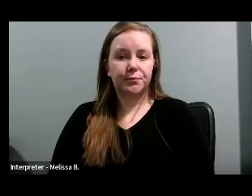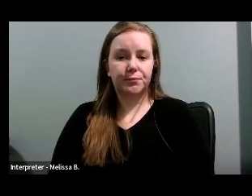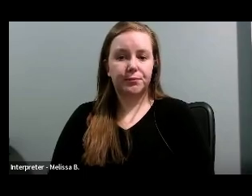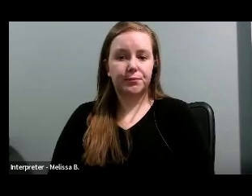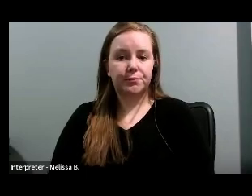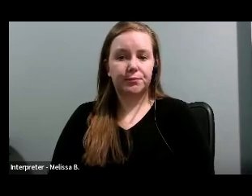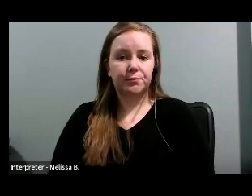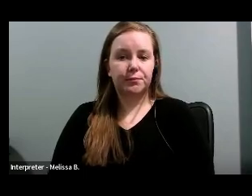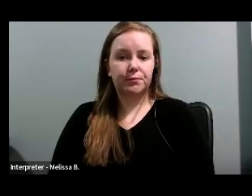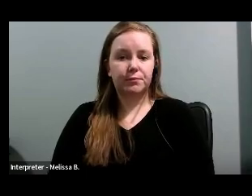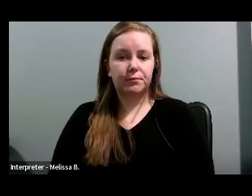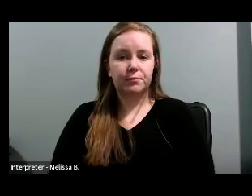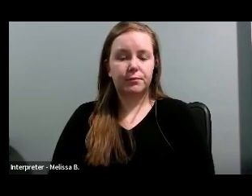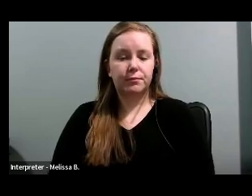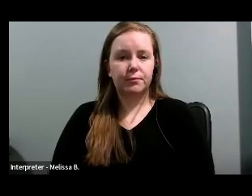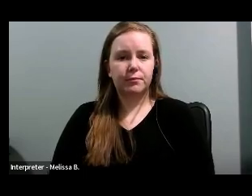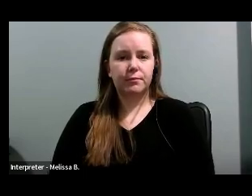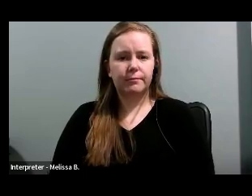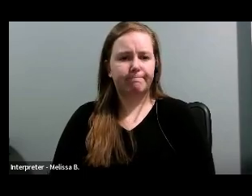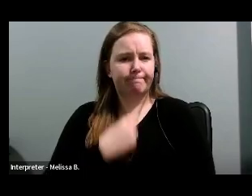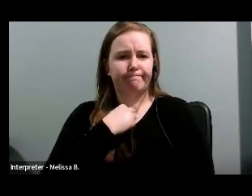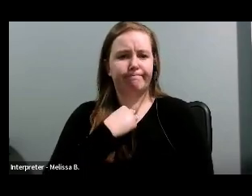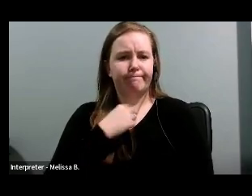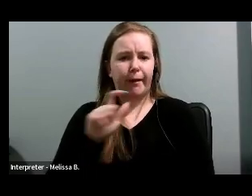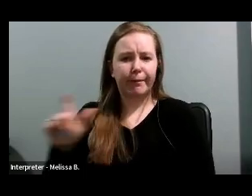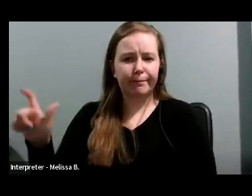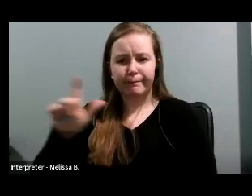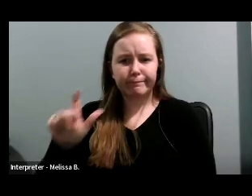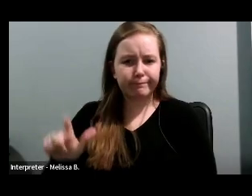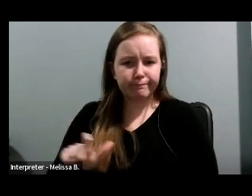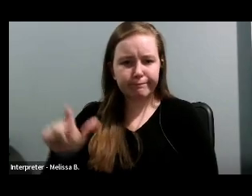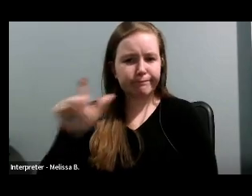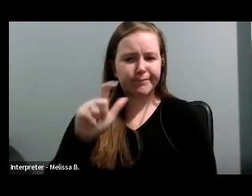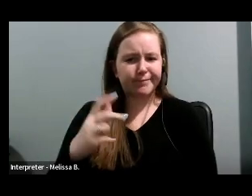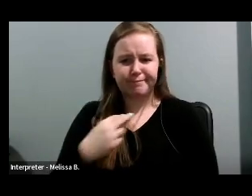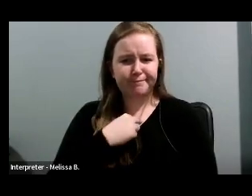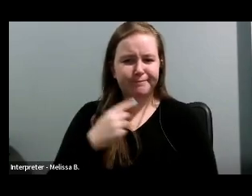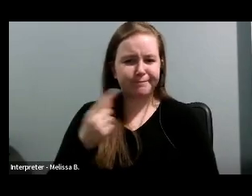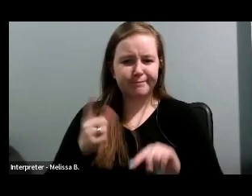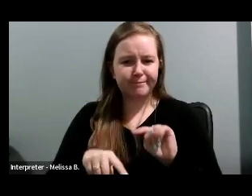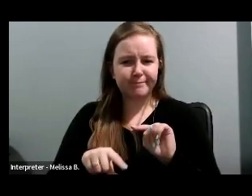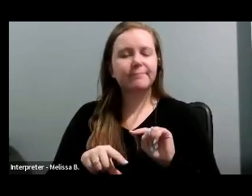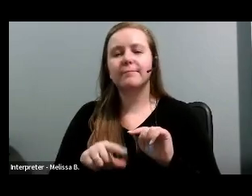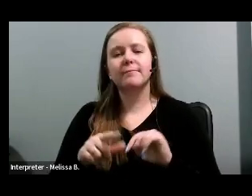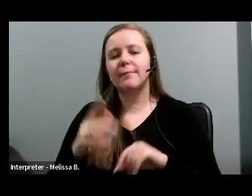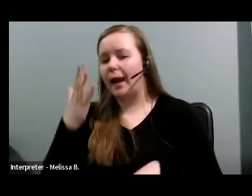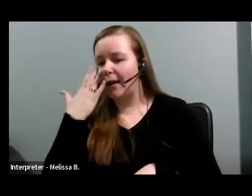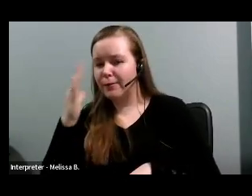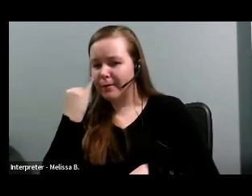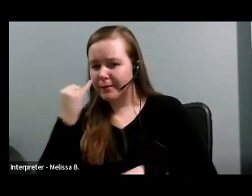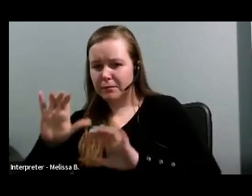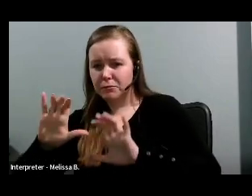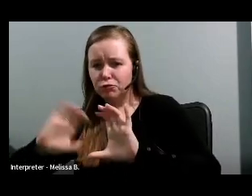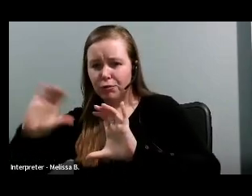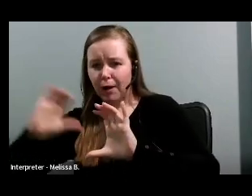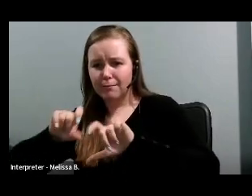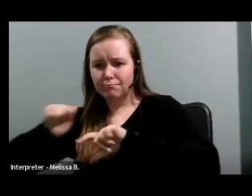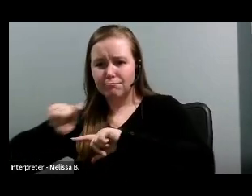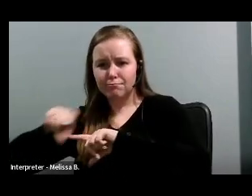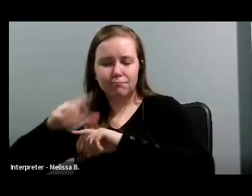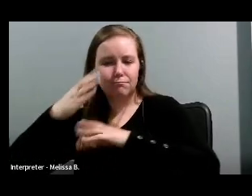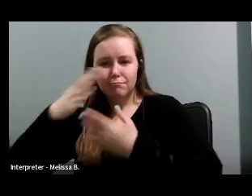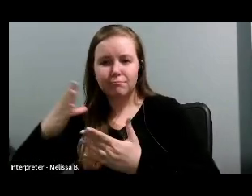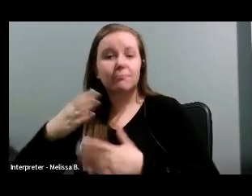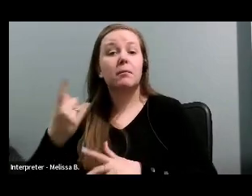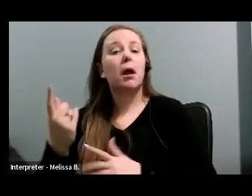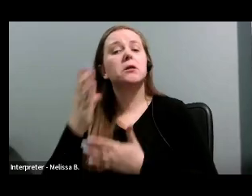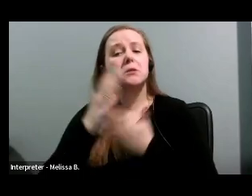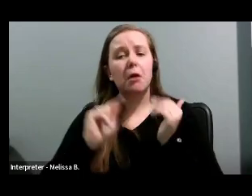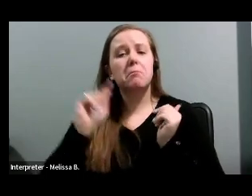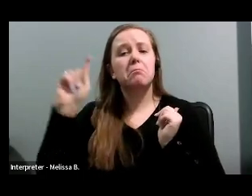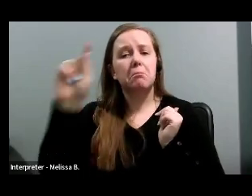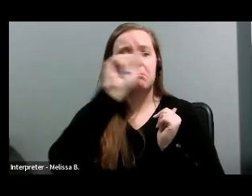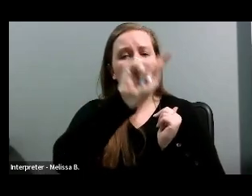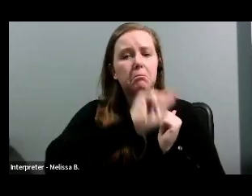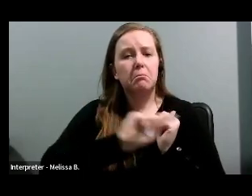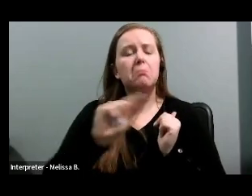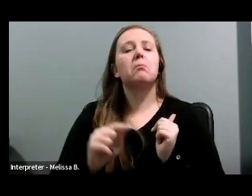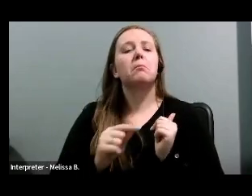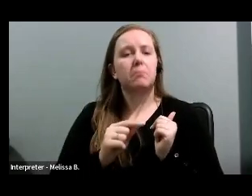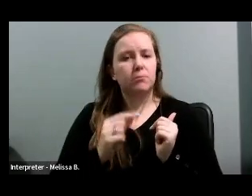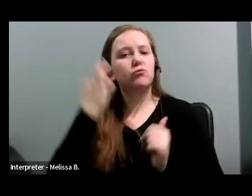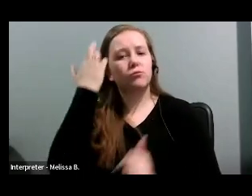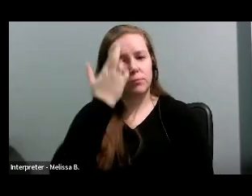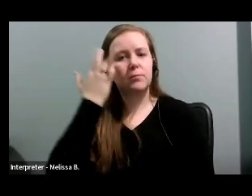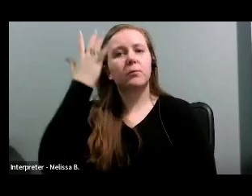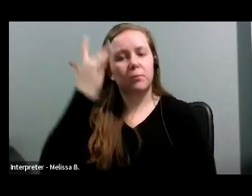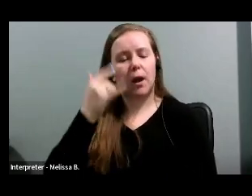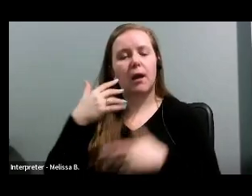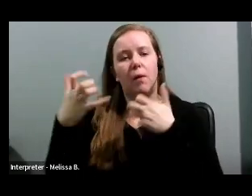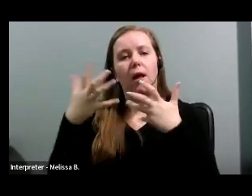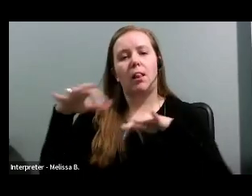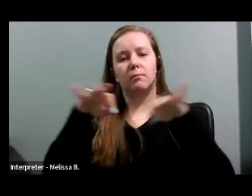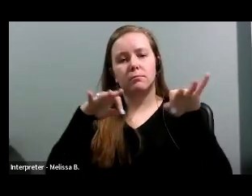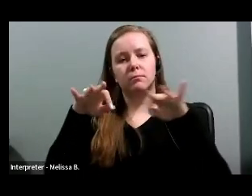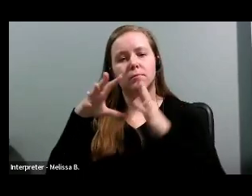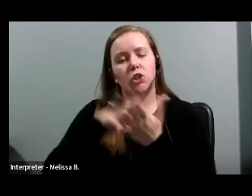Shannon Spencer (she/her): I'm not able to move around the whiteboard, but basically, I don't know if there's anything anyone shared in the chat, but again, those are a few reasons I'm seeing why you're interested in learning about deputations. For some reason, I can't move the whiteboard.